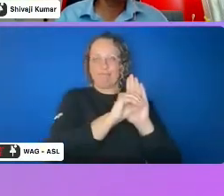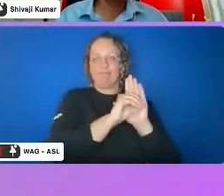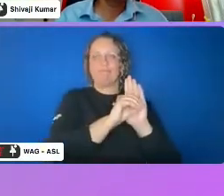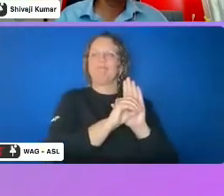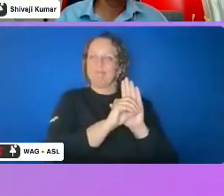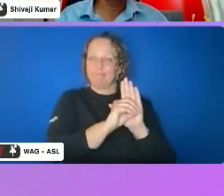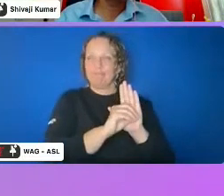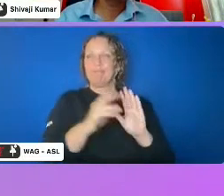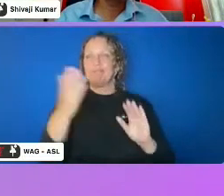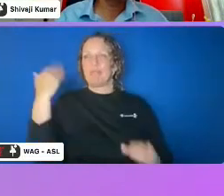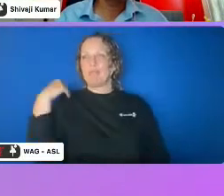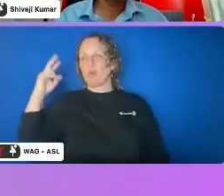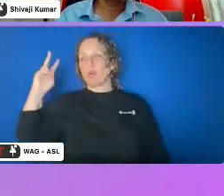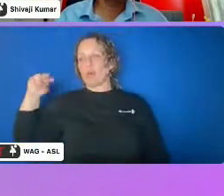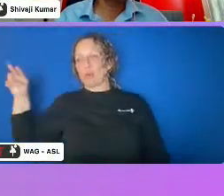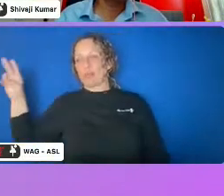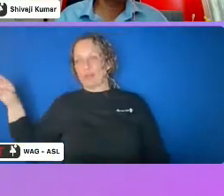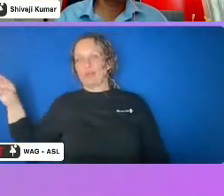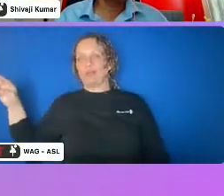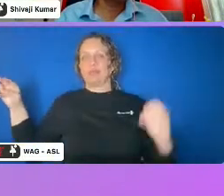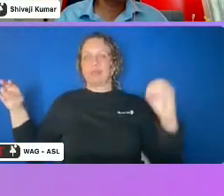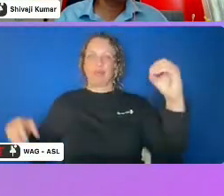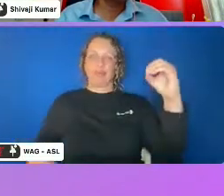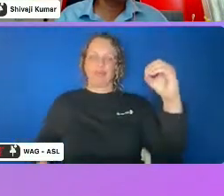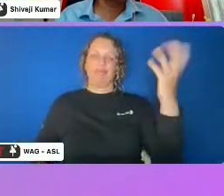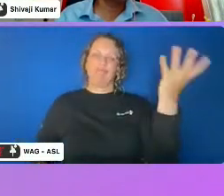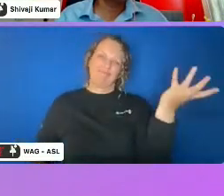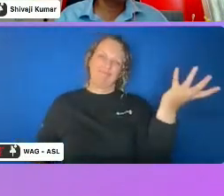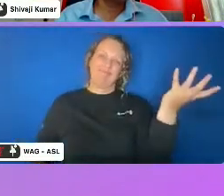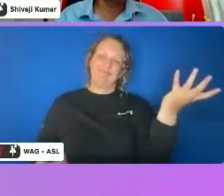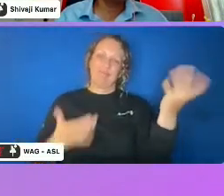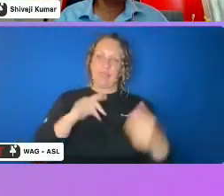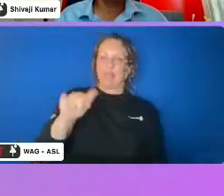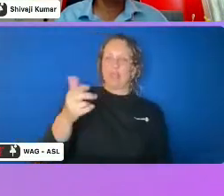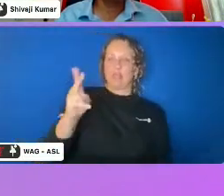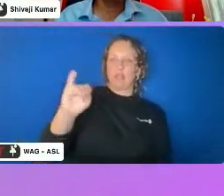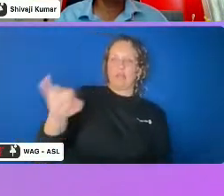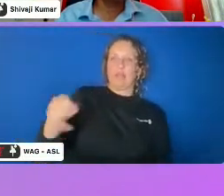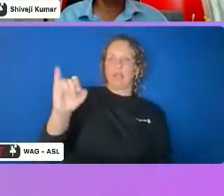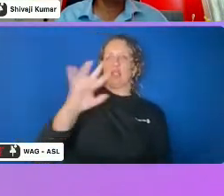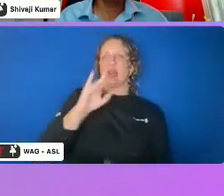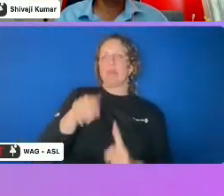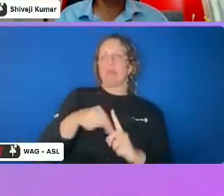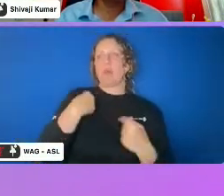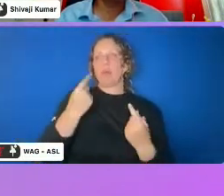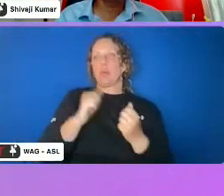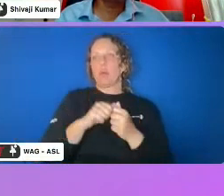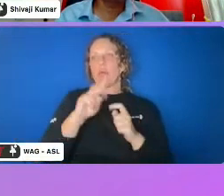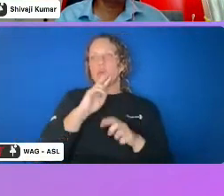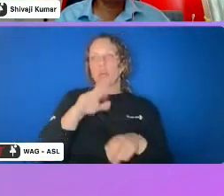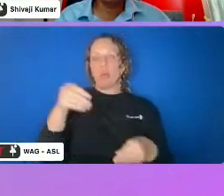from 22 total issues found to zero. So I'll hand it back to Shivaji to talk about what we might do with this report.